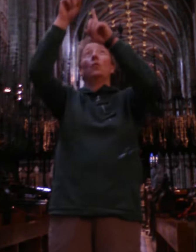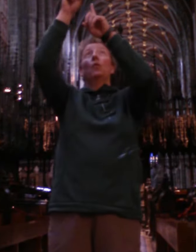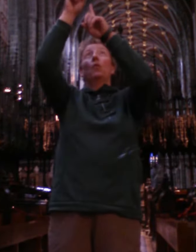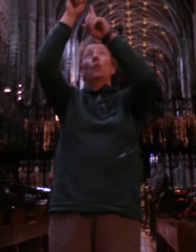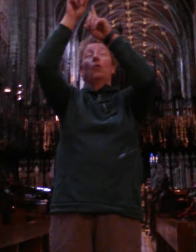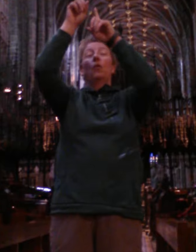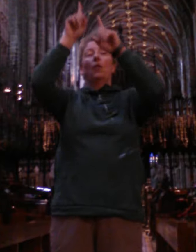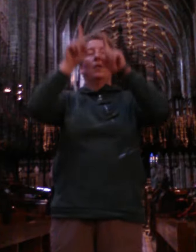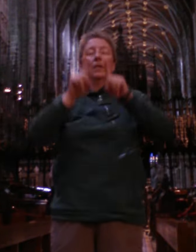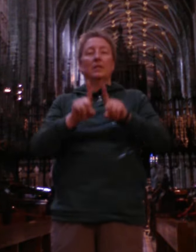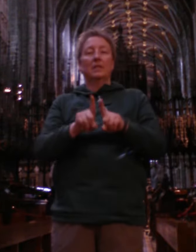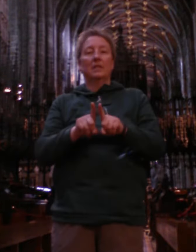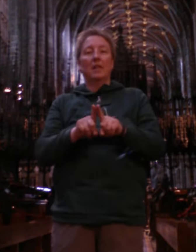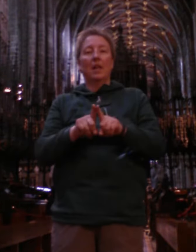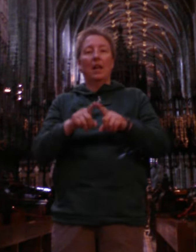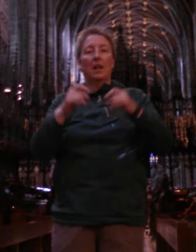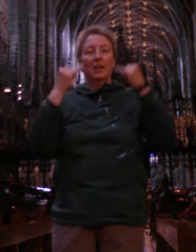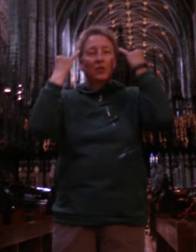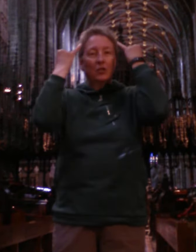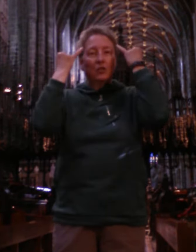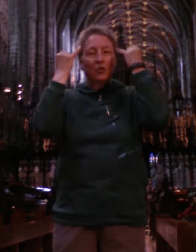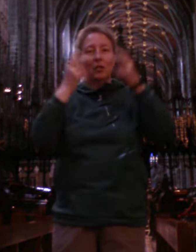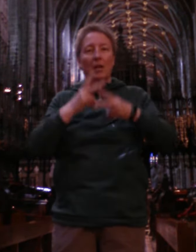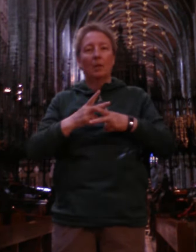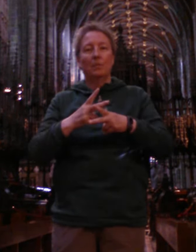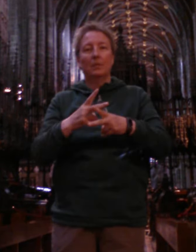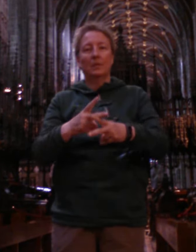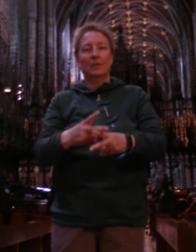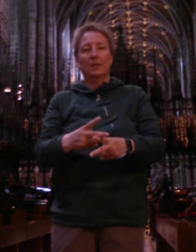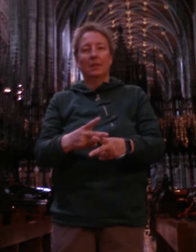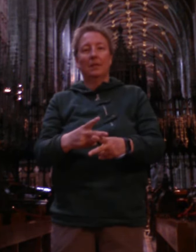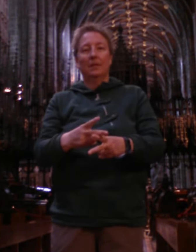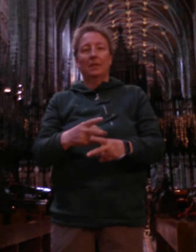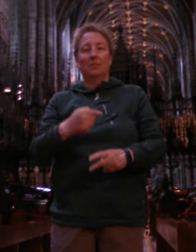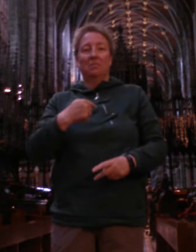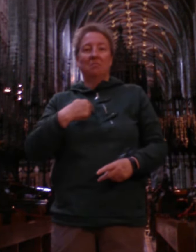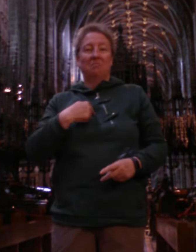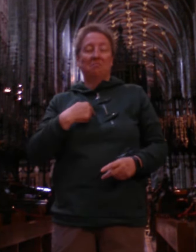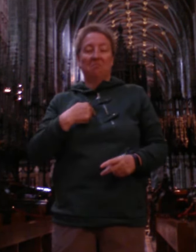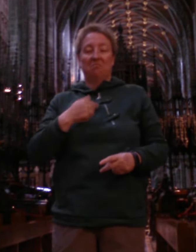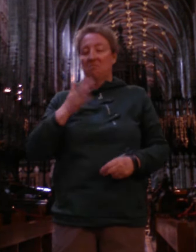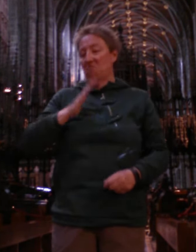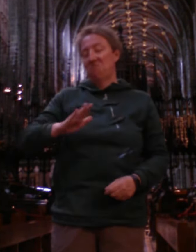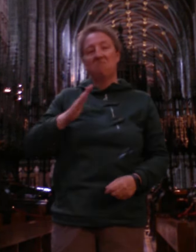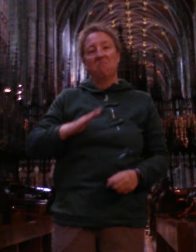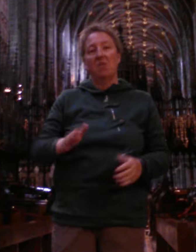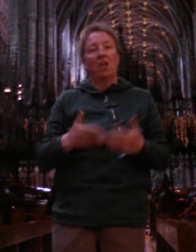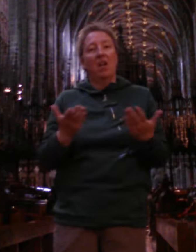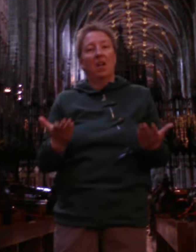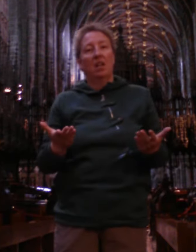The Lord is my shepherd I shall not want